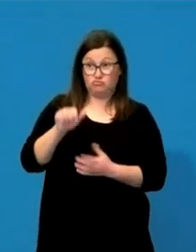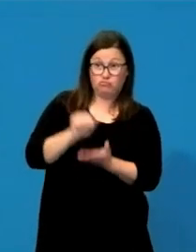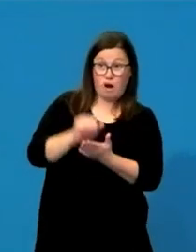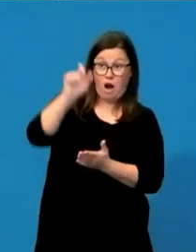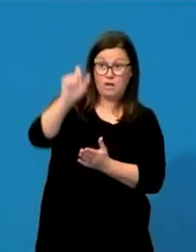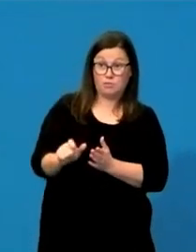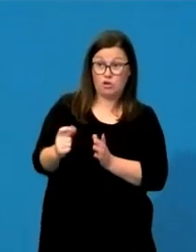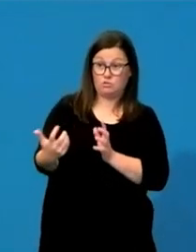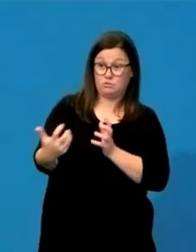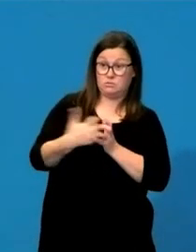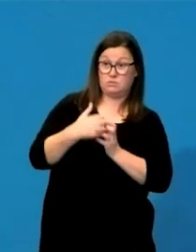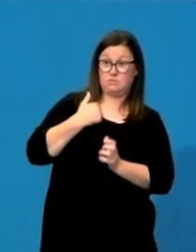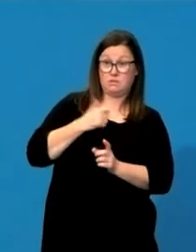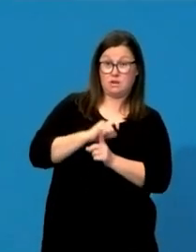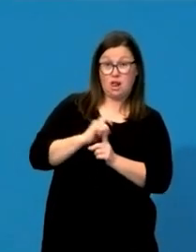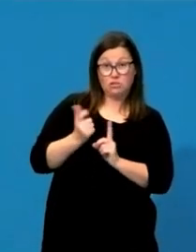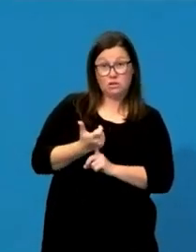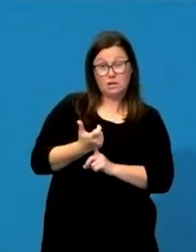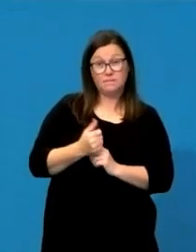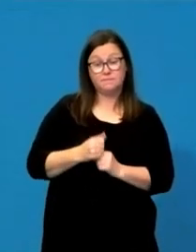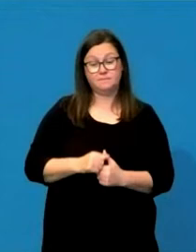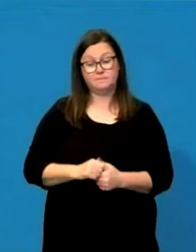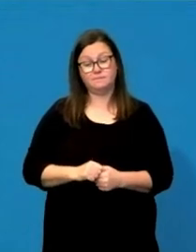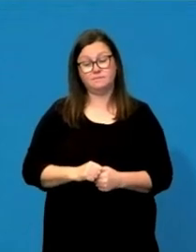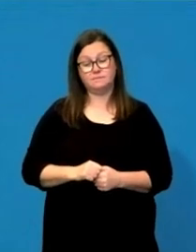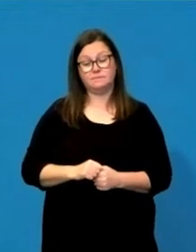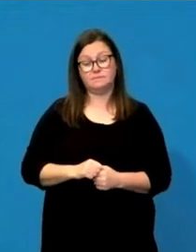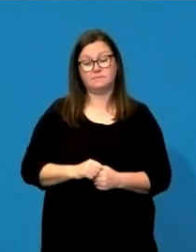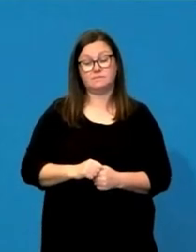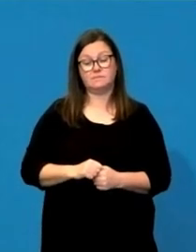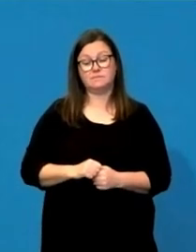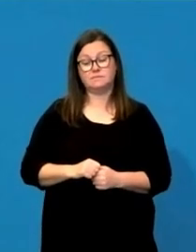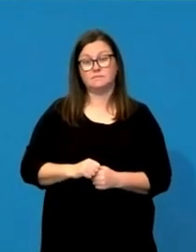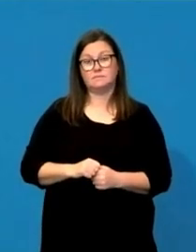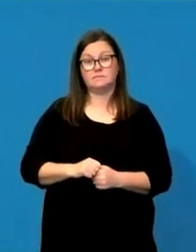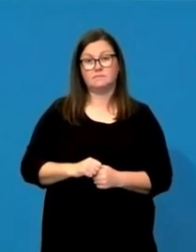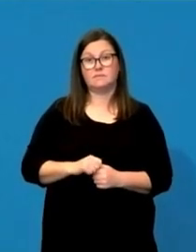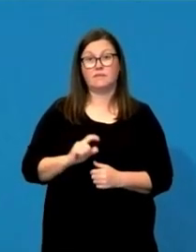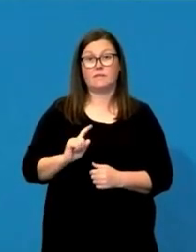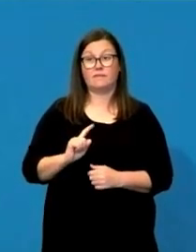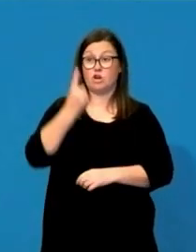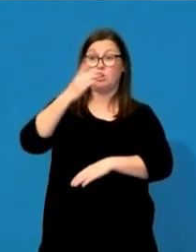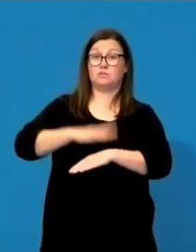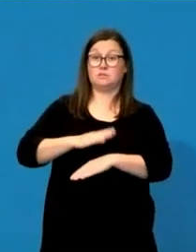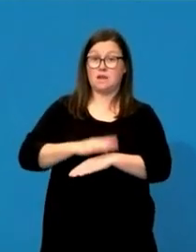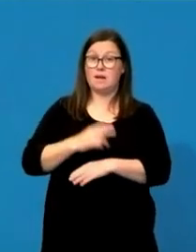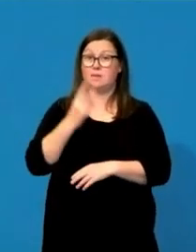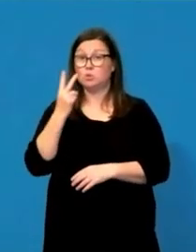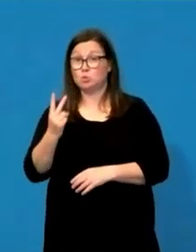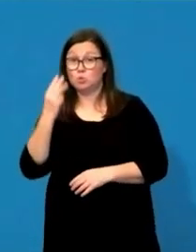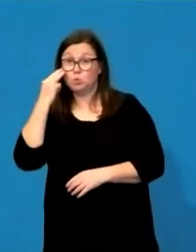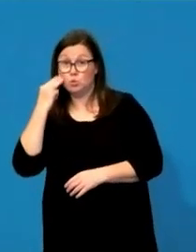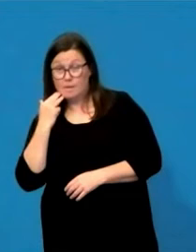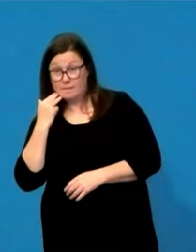Well, it was - at first, it was two ladies and - and a man that came promoting